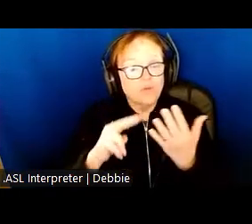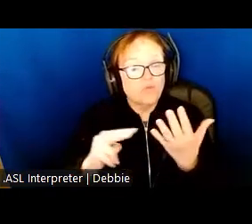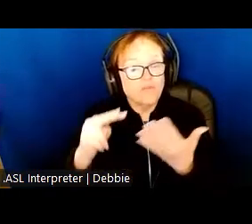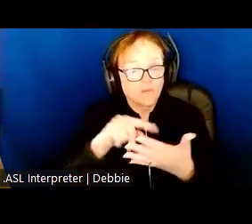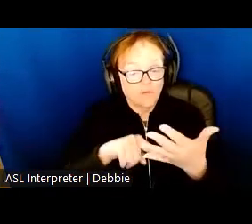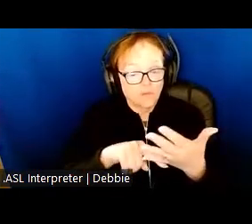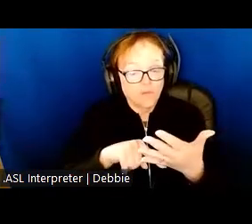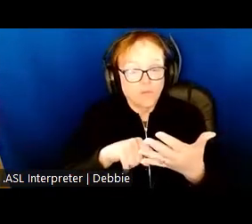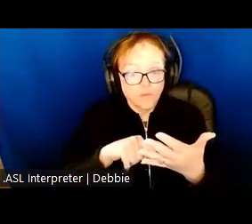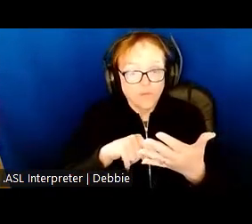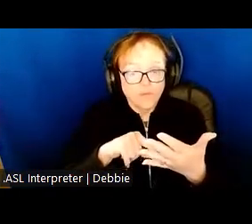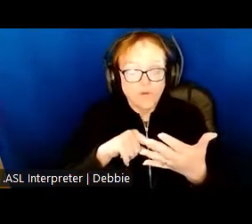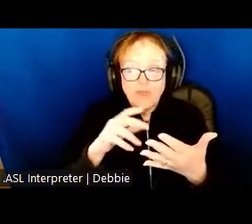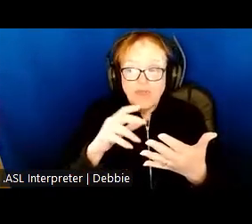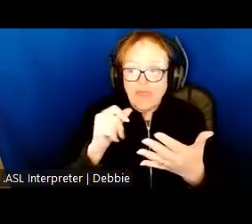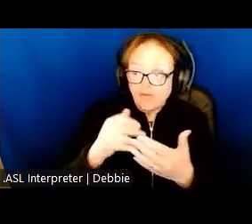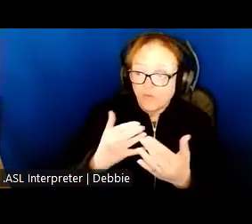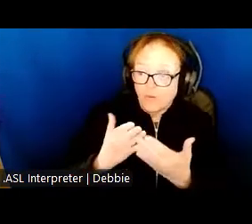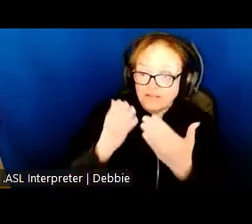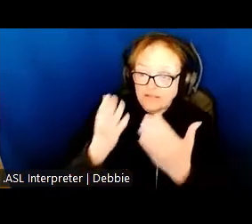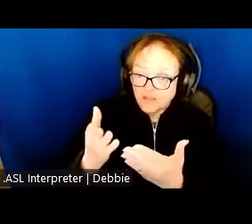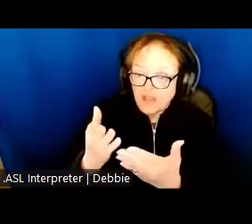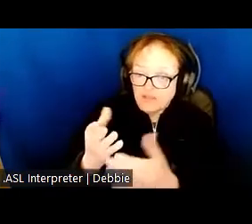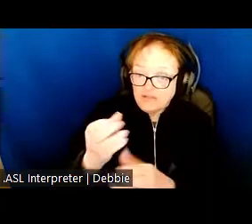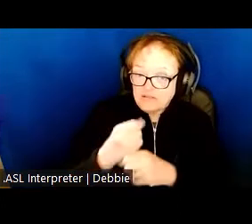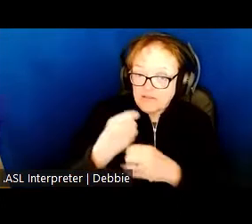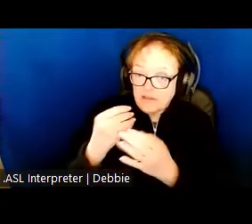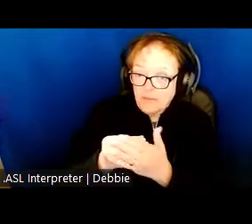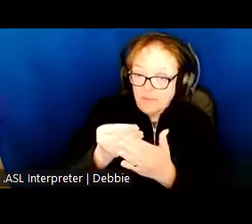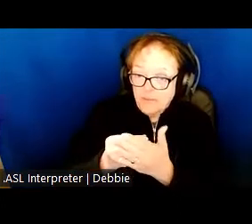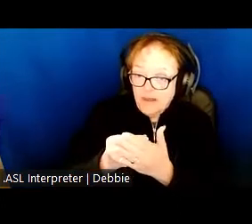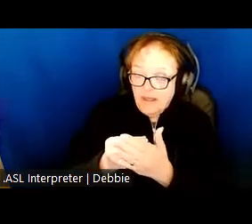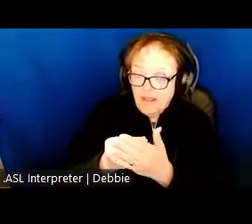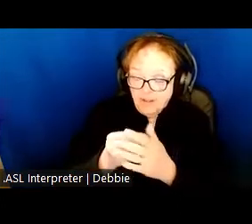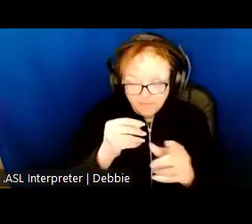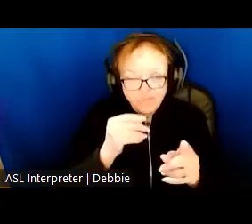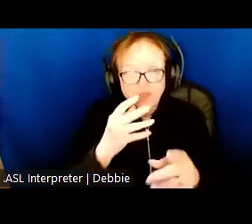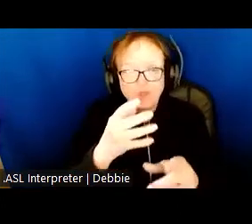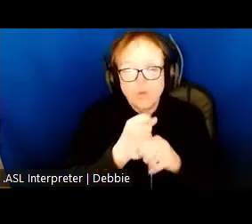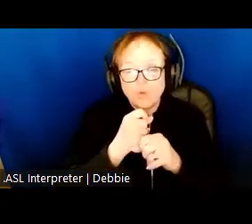to receive a Fellowship based on those evaluations, you will receive a cash award that is almost